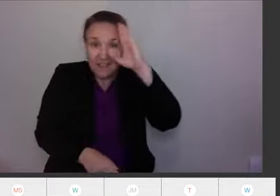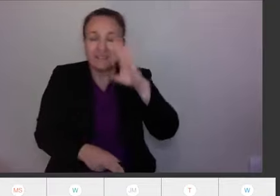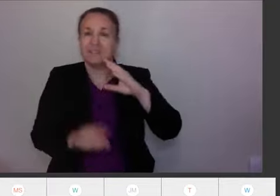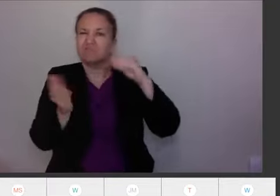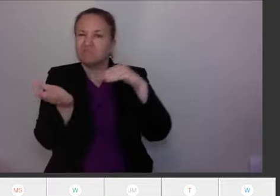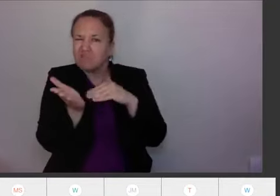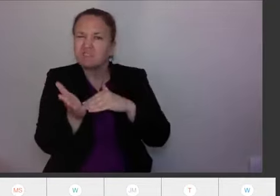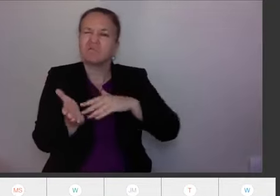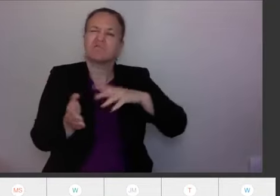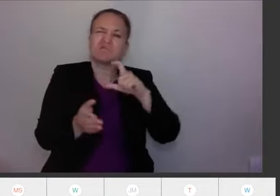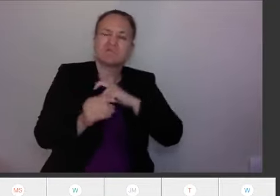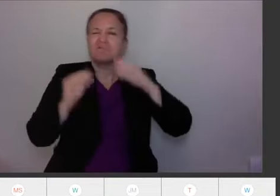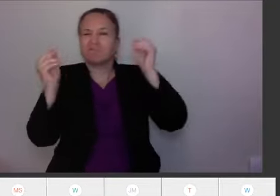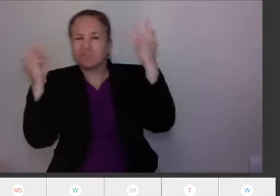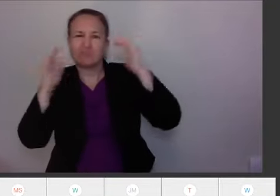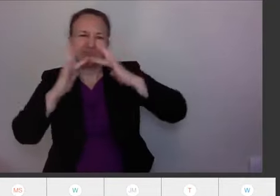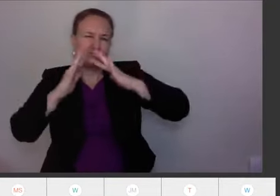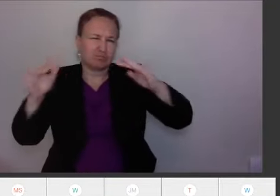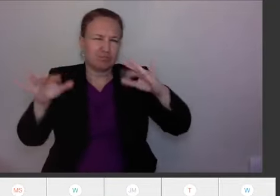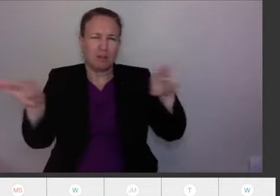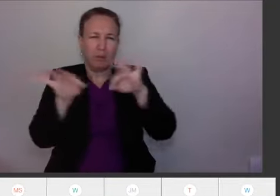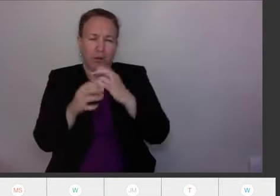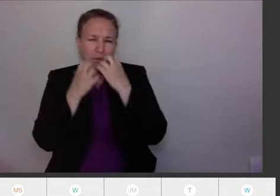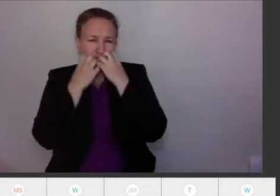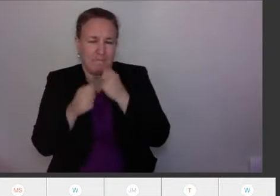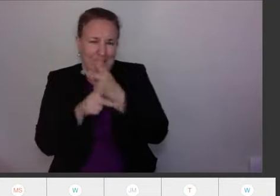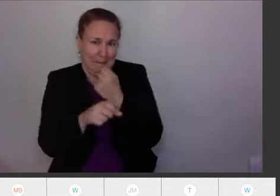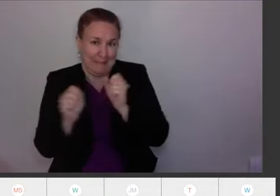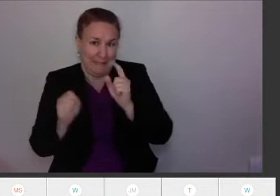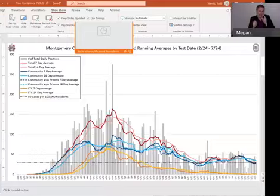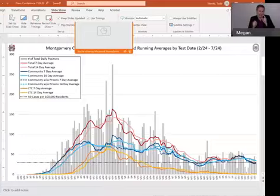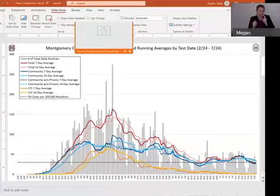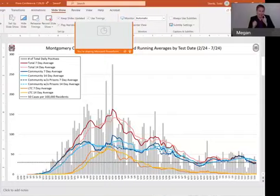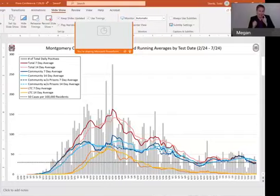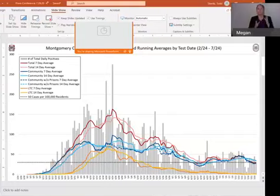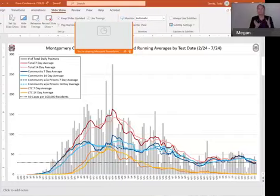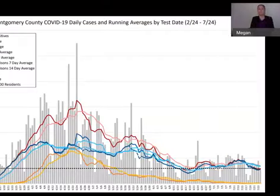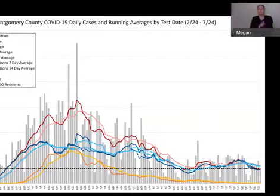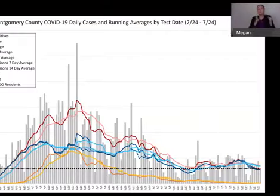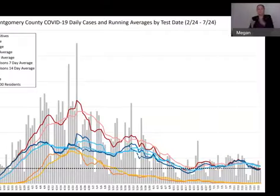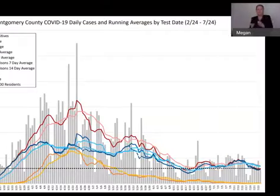so let's see how we are doing today so first we're going to share our date